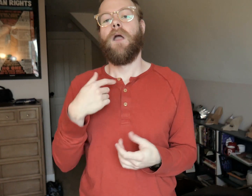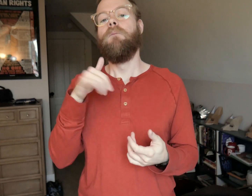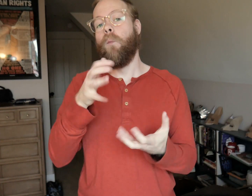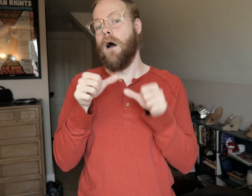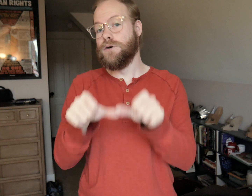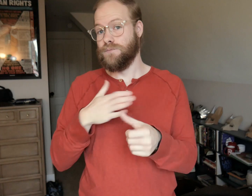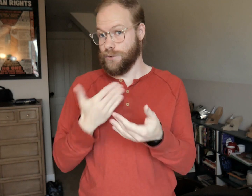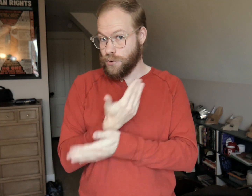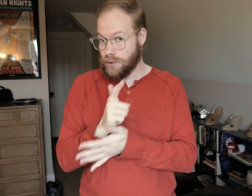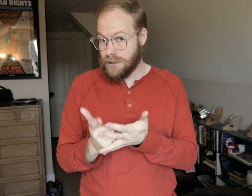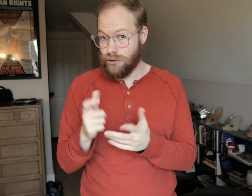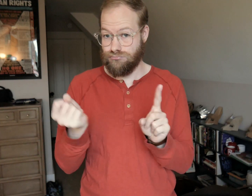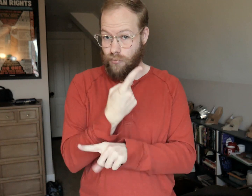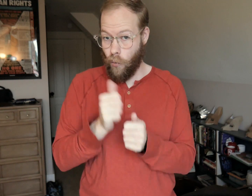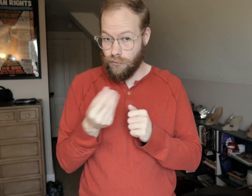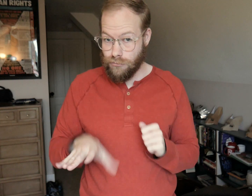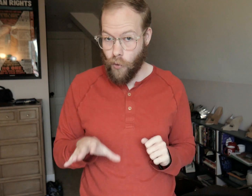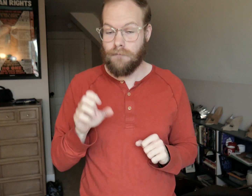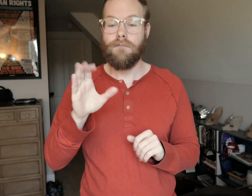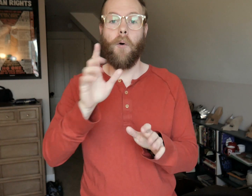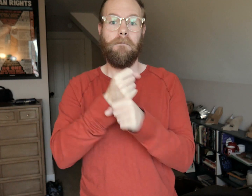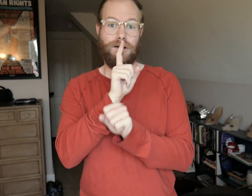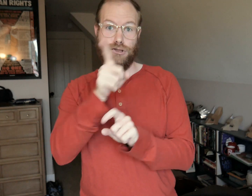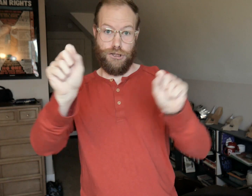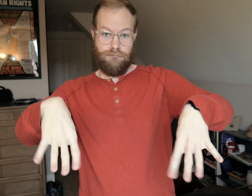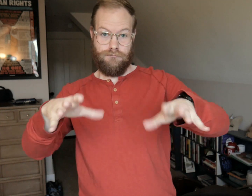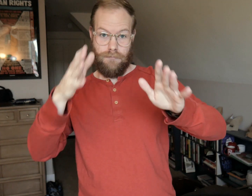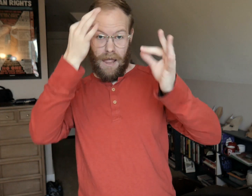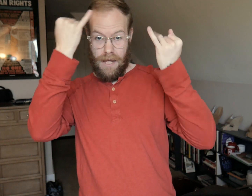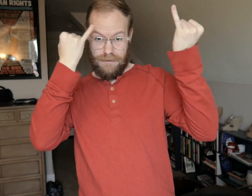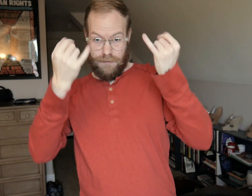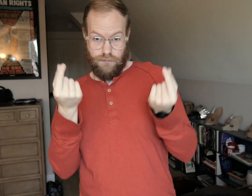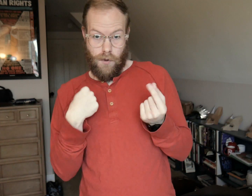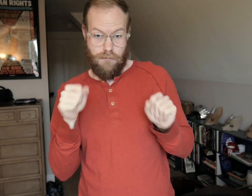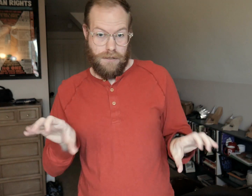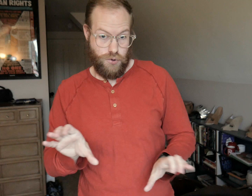I also want to continue my new series, Rogue with Rogan, so be sure to drop some ideas for what I can do!